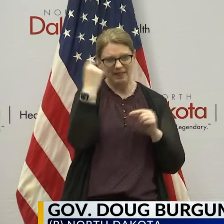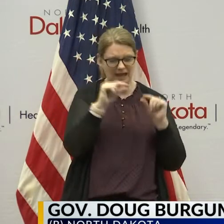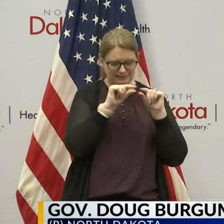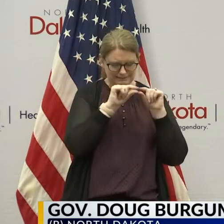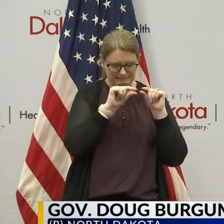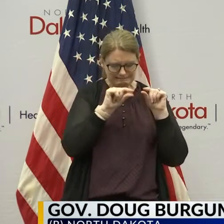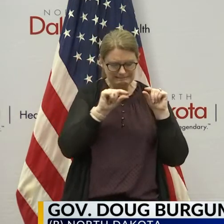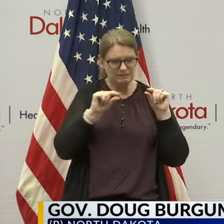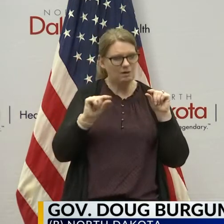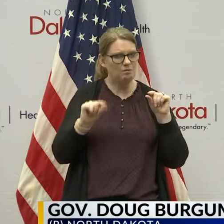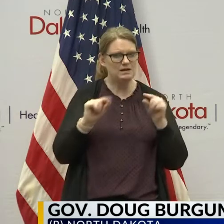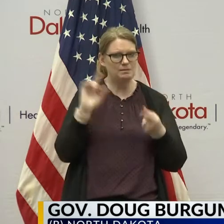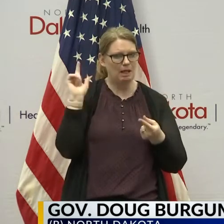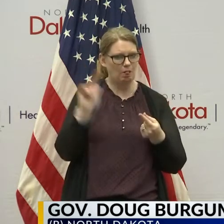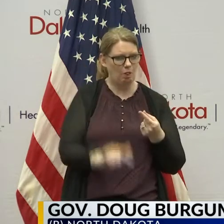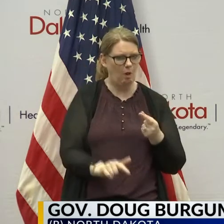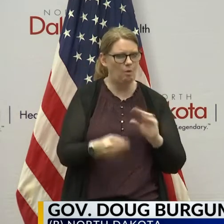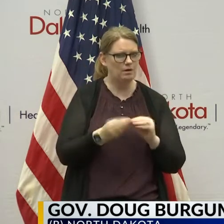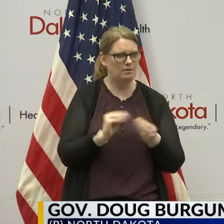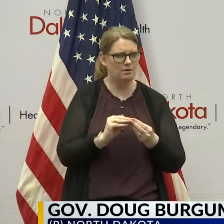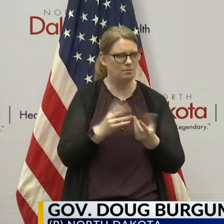SMART IS MAKING SURE THAT THAT